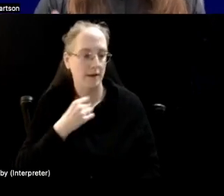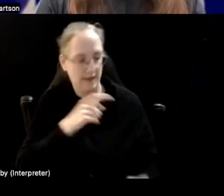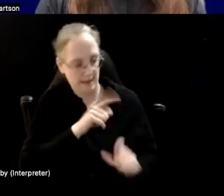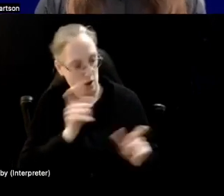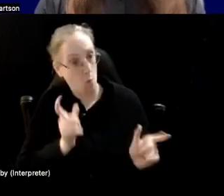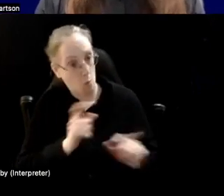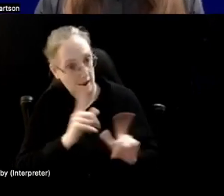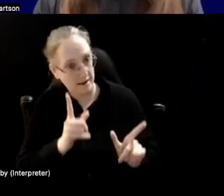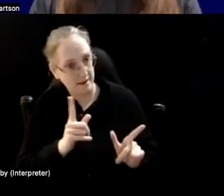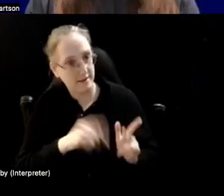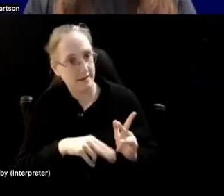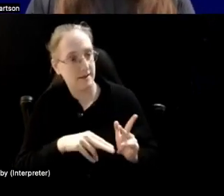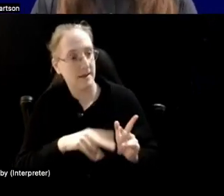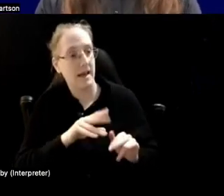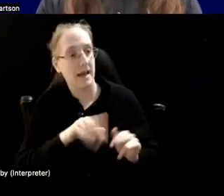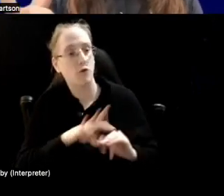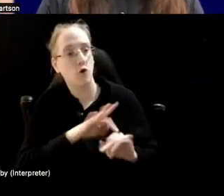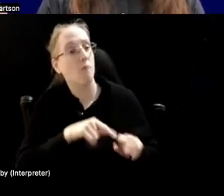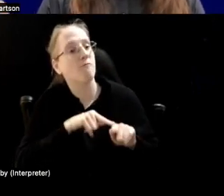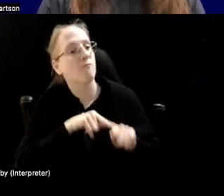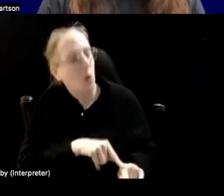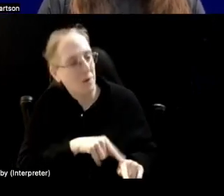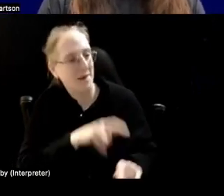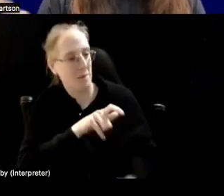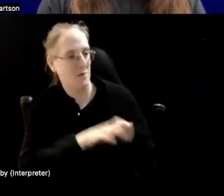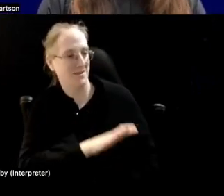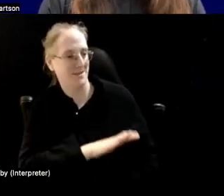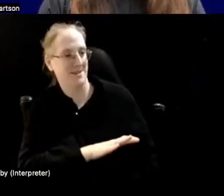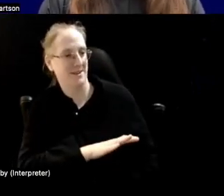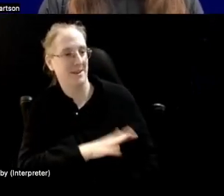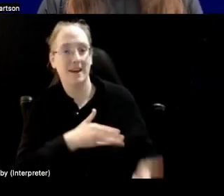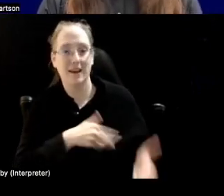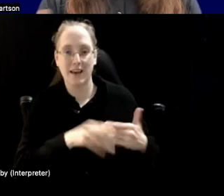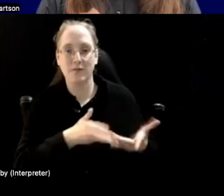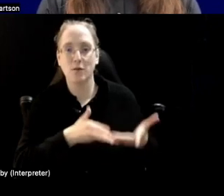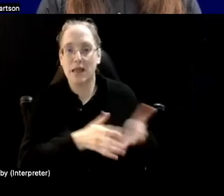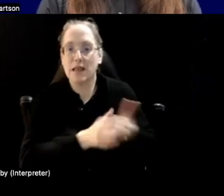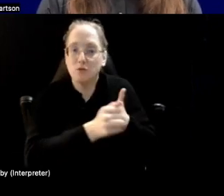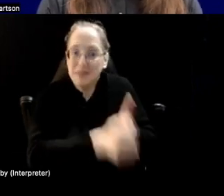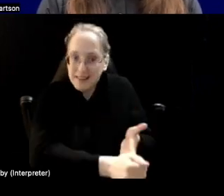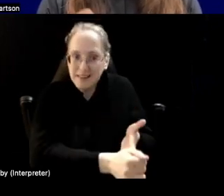you are following. If you're letting them lead, you get these insights. If you are leading,